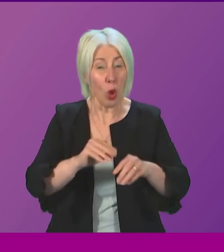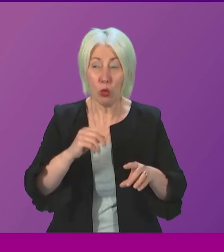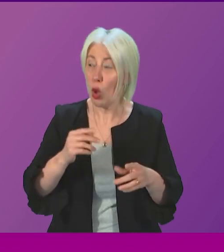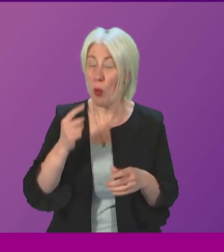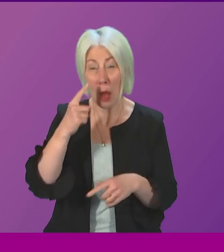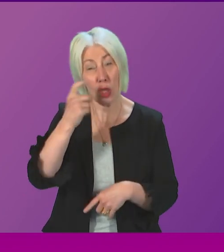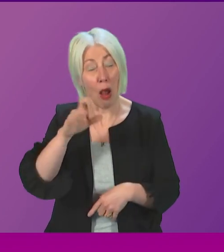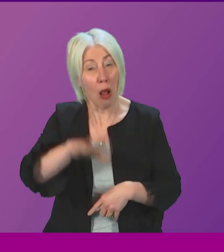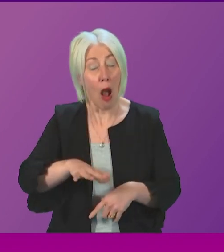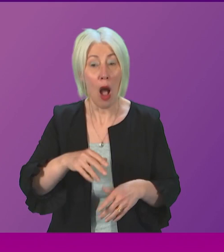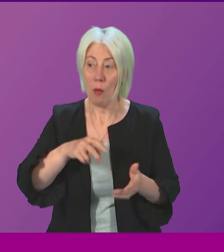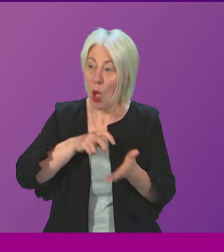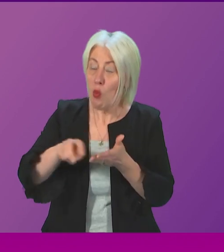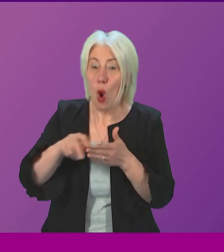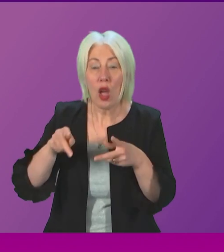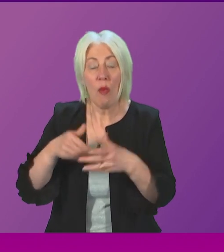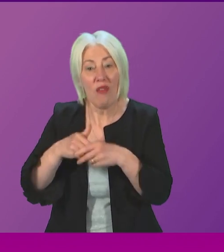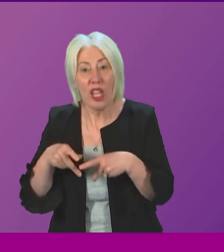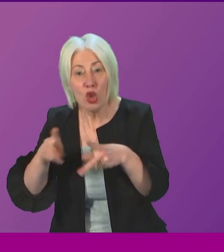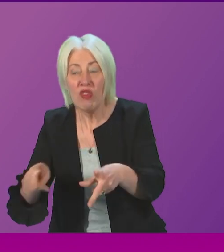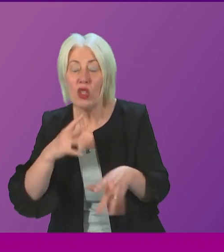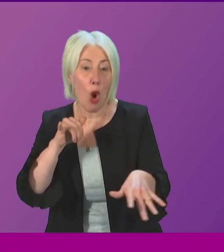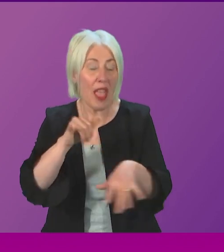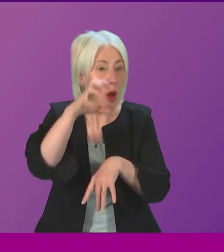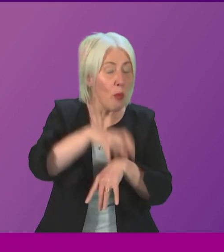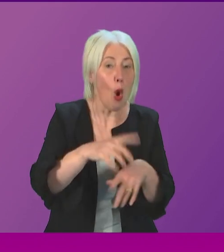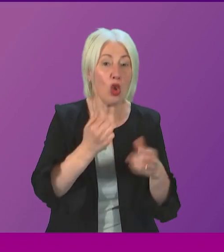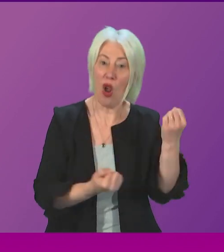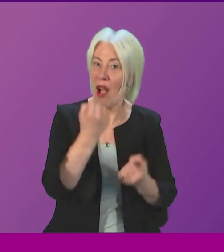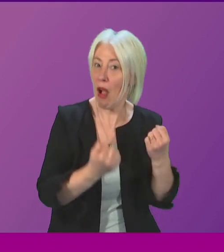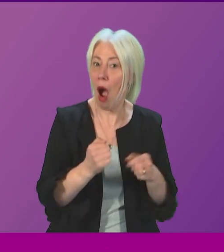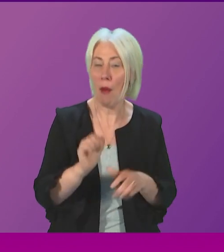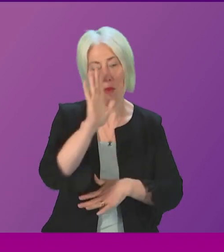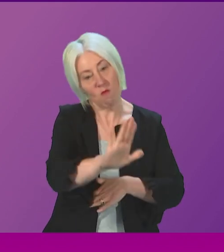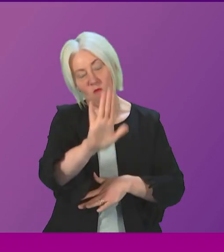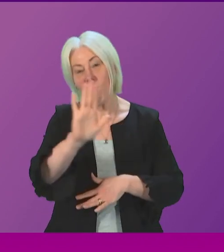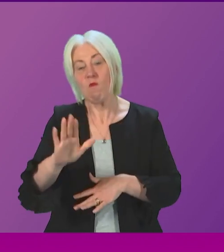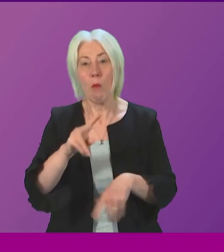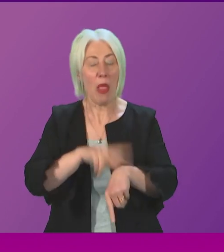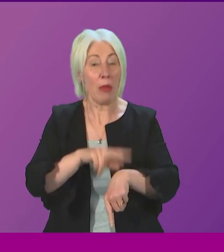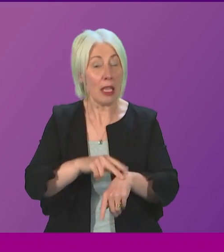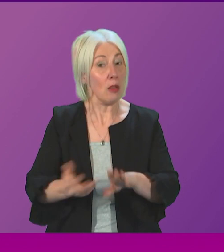walking with my friends in the street or at airports.